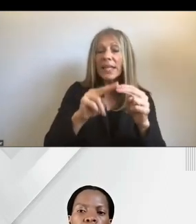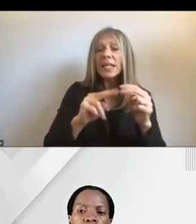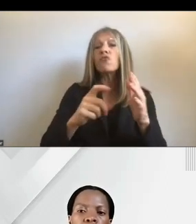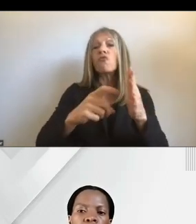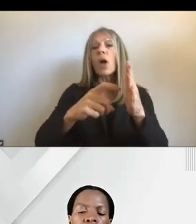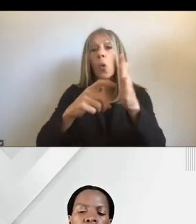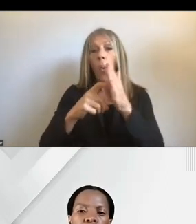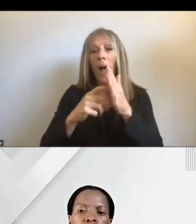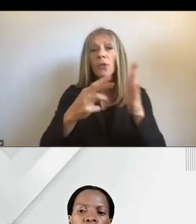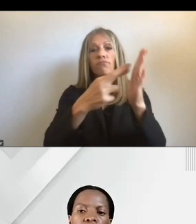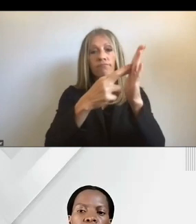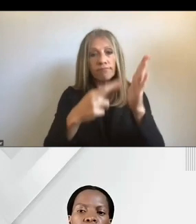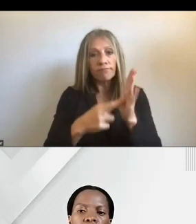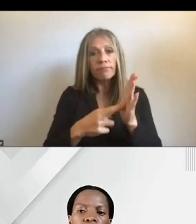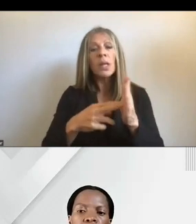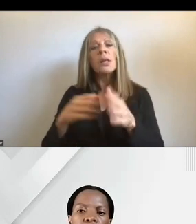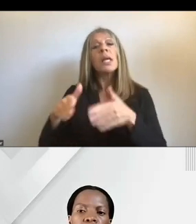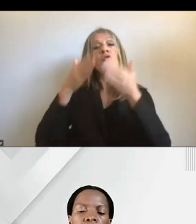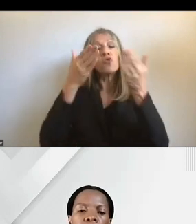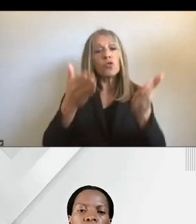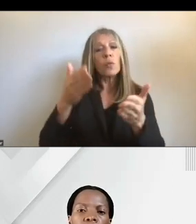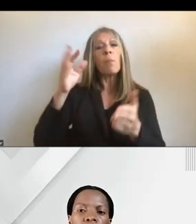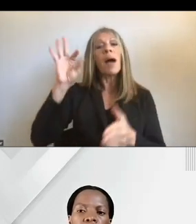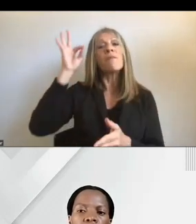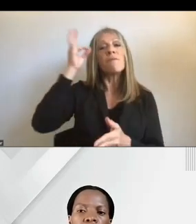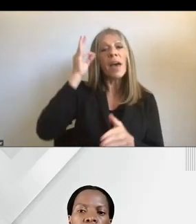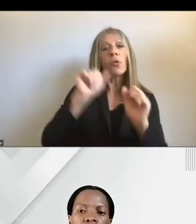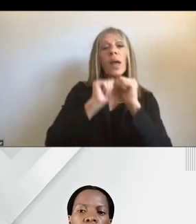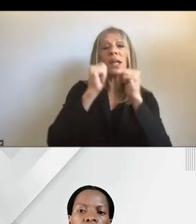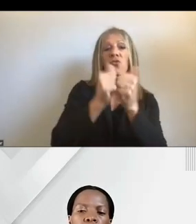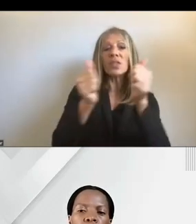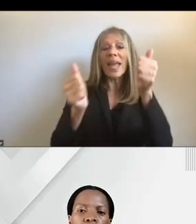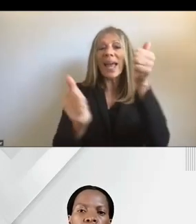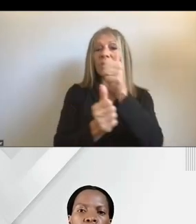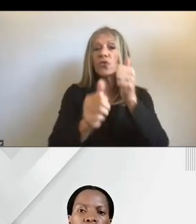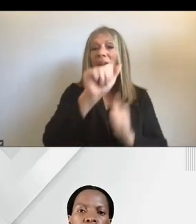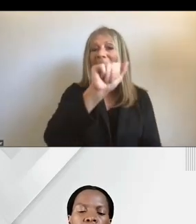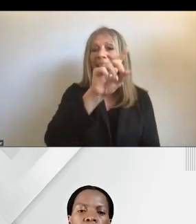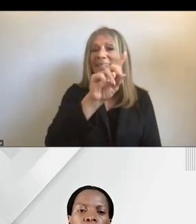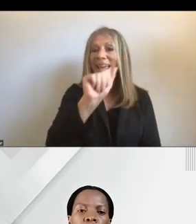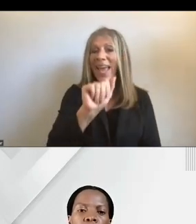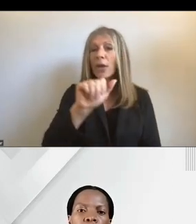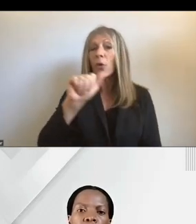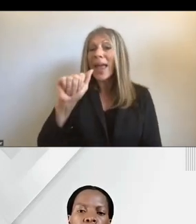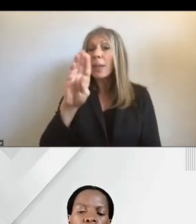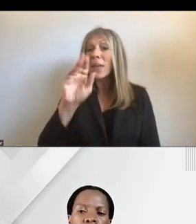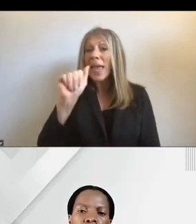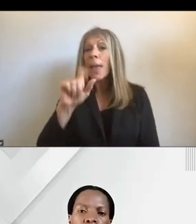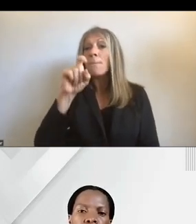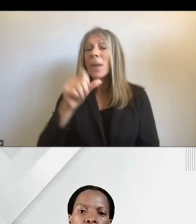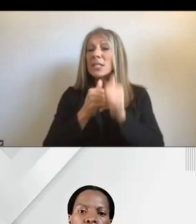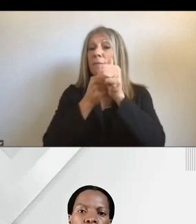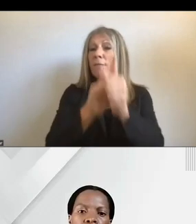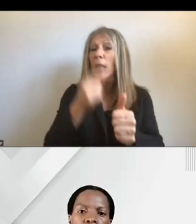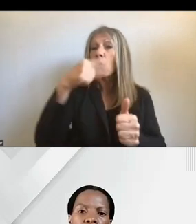regulations issued by federal agencies under the ADA or ABA must comply with these requirements.